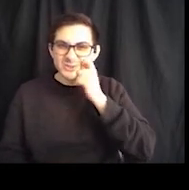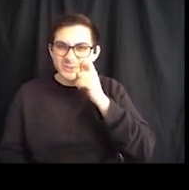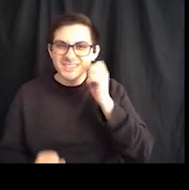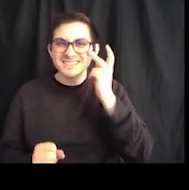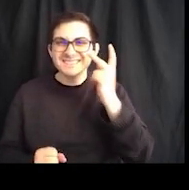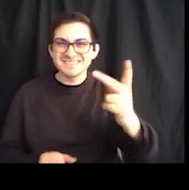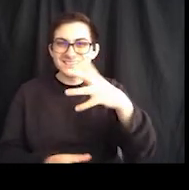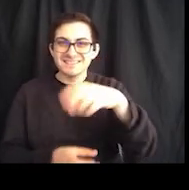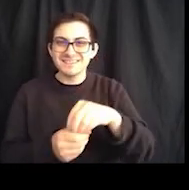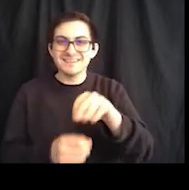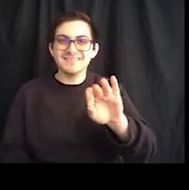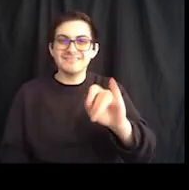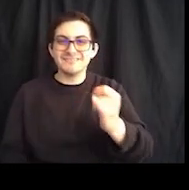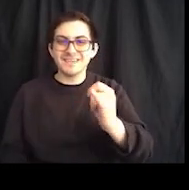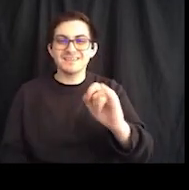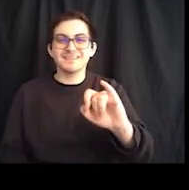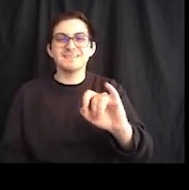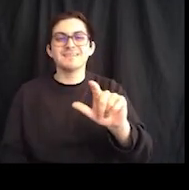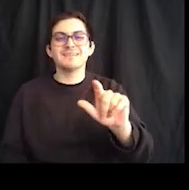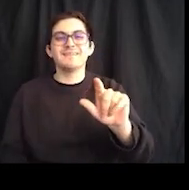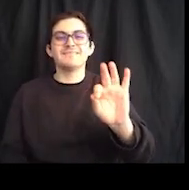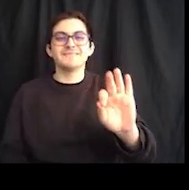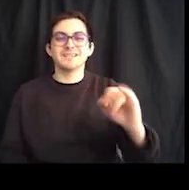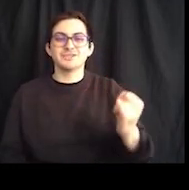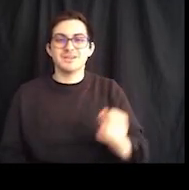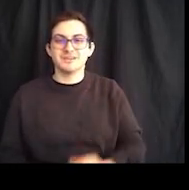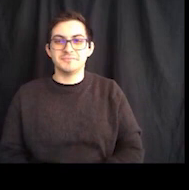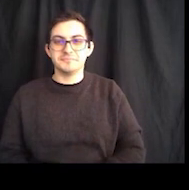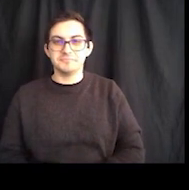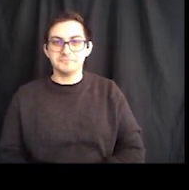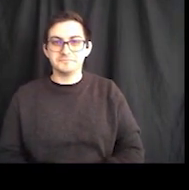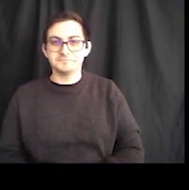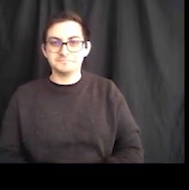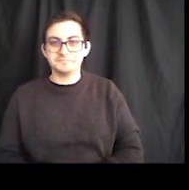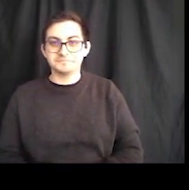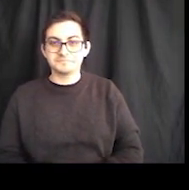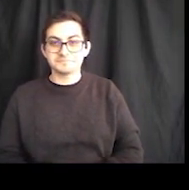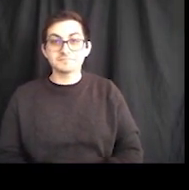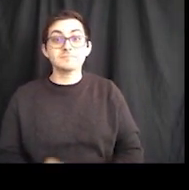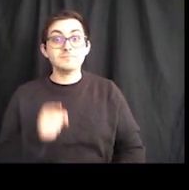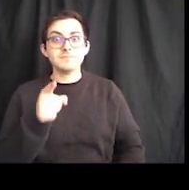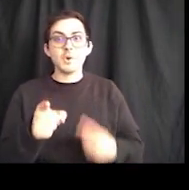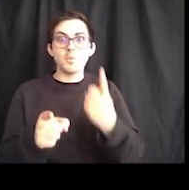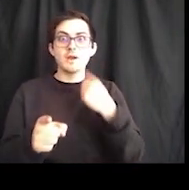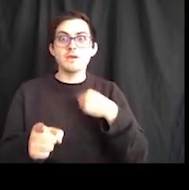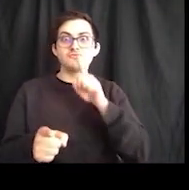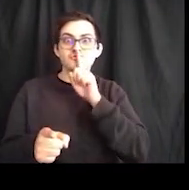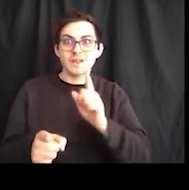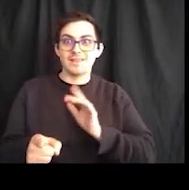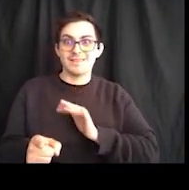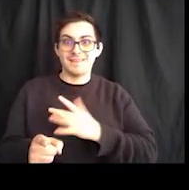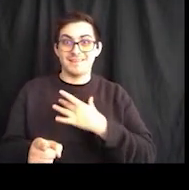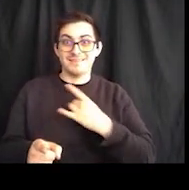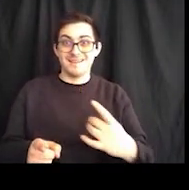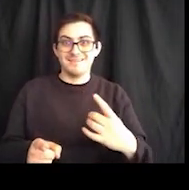which is called brand personality kit. You can rate yourself as a team on different spectrums